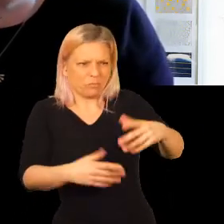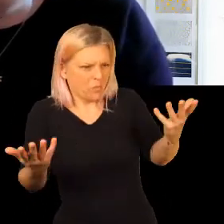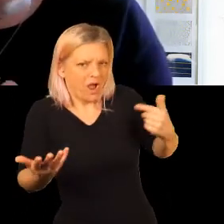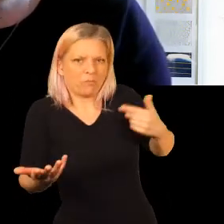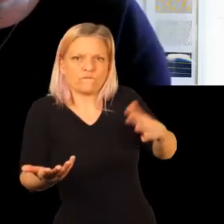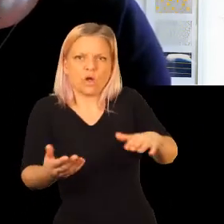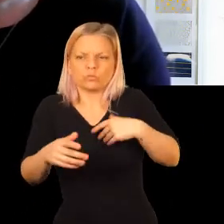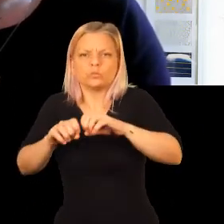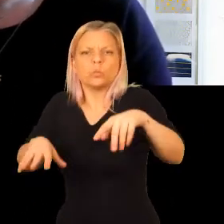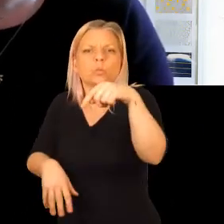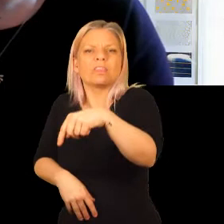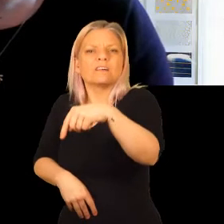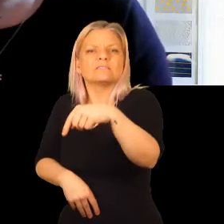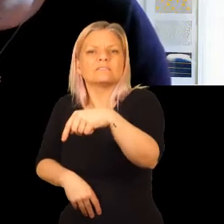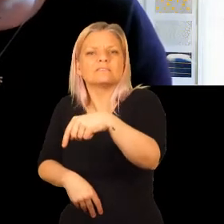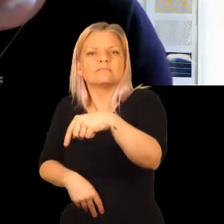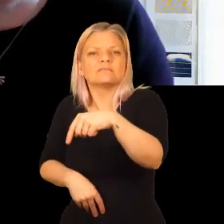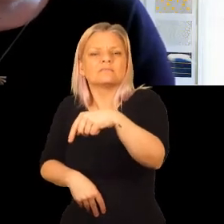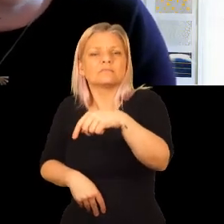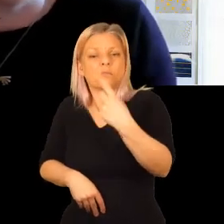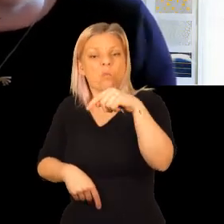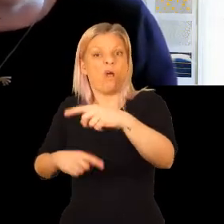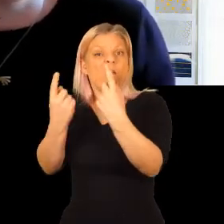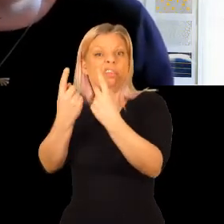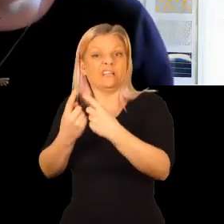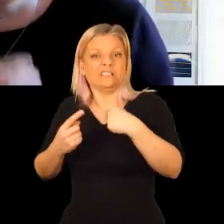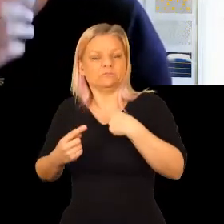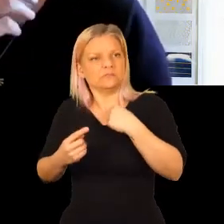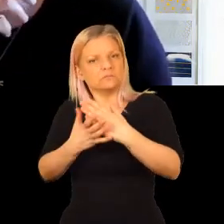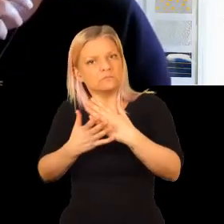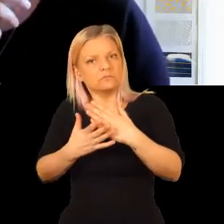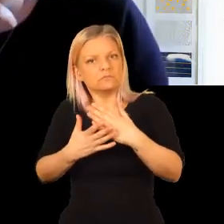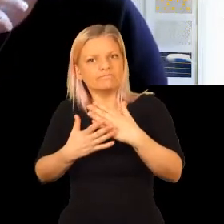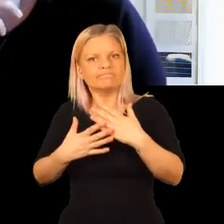loses that sense of what it is and where we've come from it was one of the things i was really